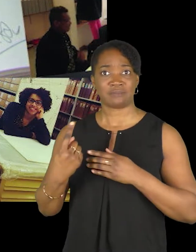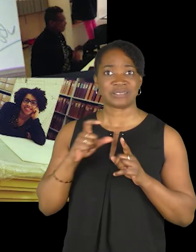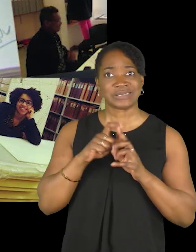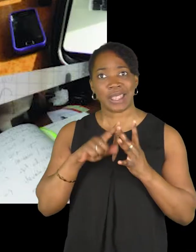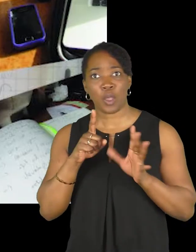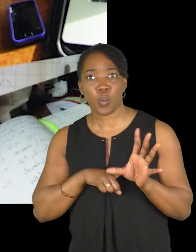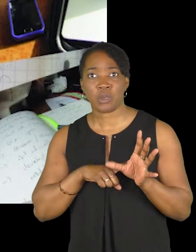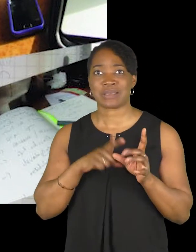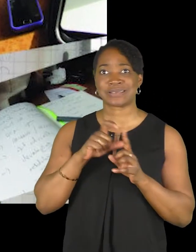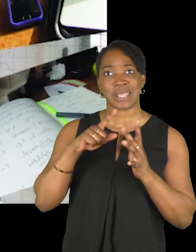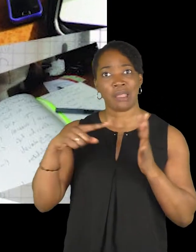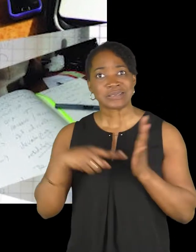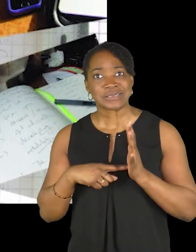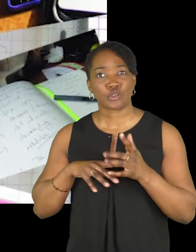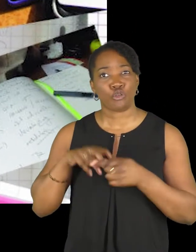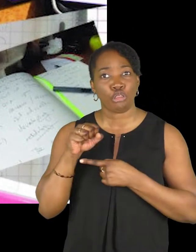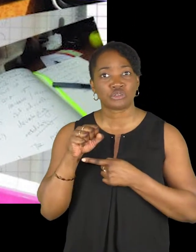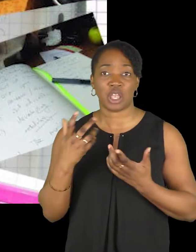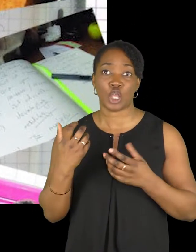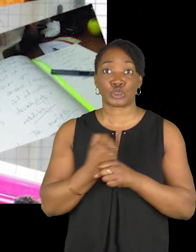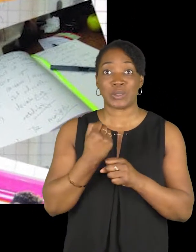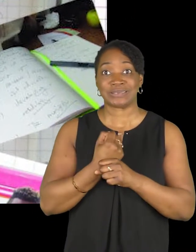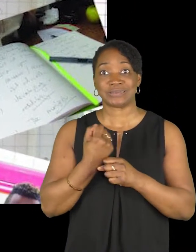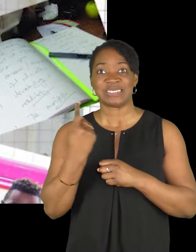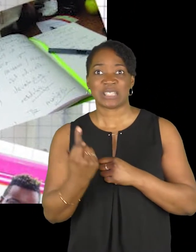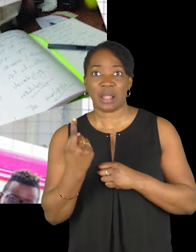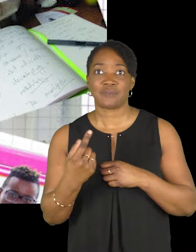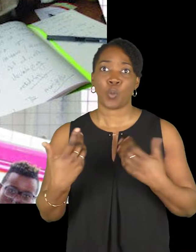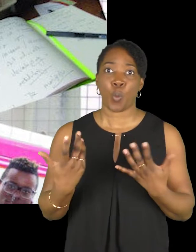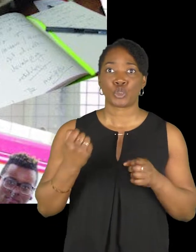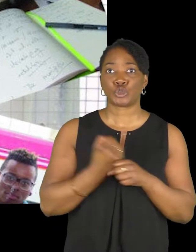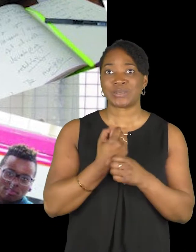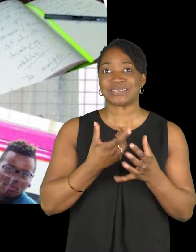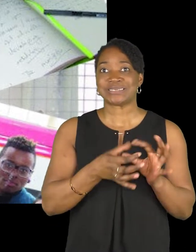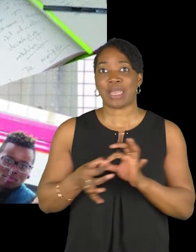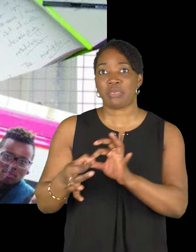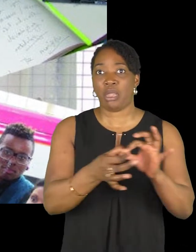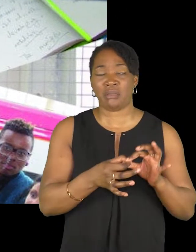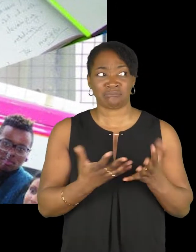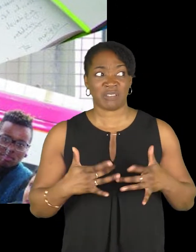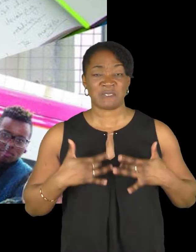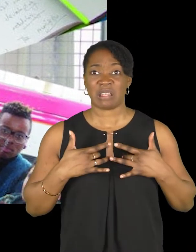self-organising, DIY and DIT culture, so like, do it yourself, do it together kind of culture.